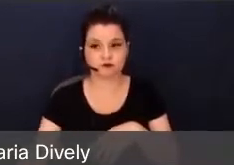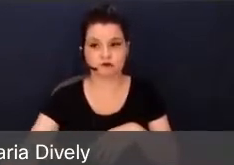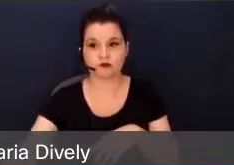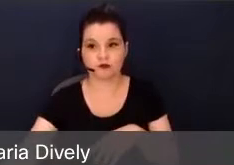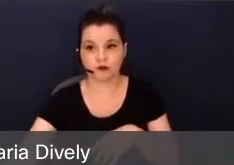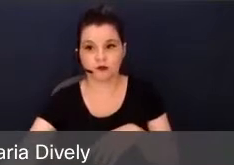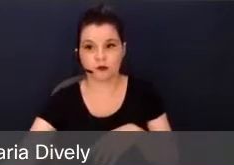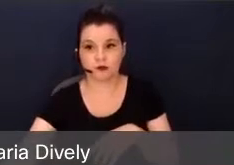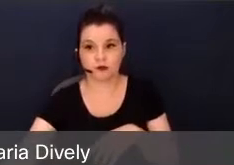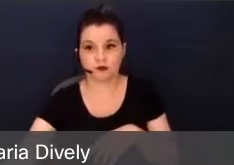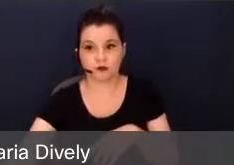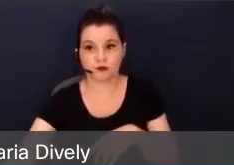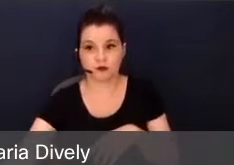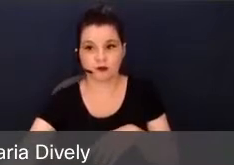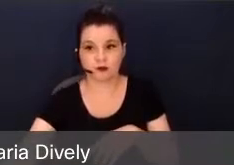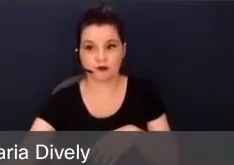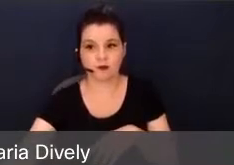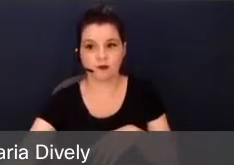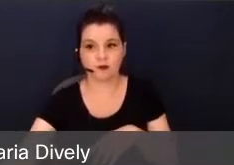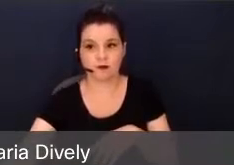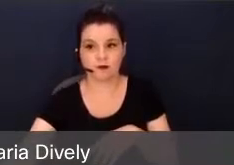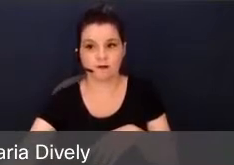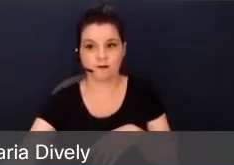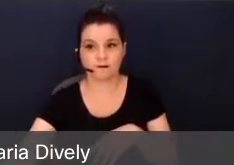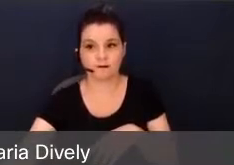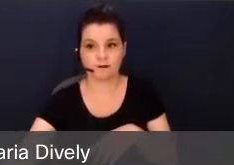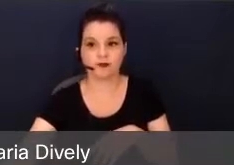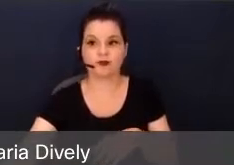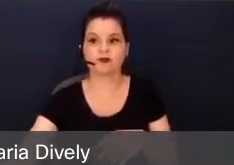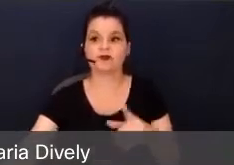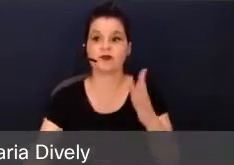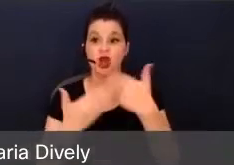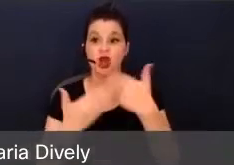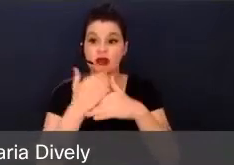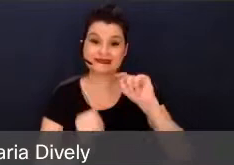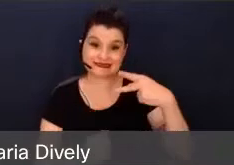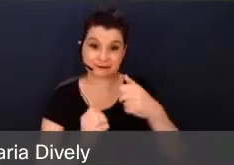Thanks Elaine. This is Rebecca. Our next step is make sure that you are using